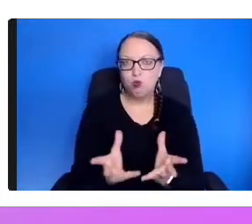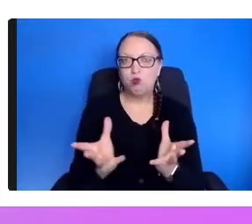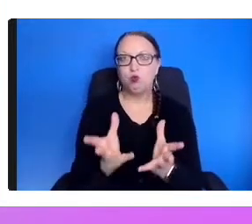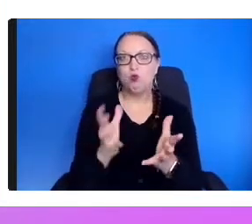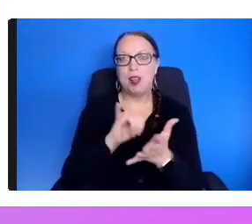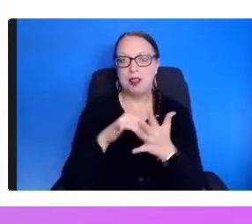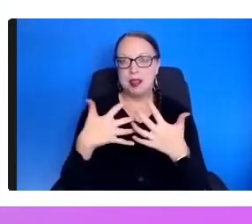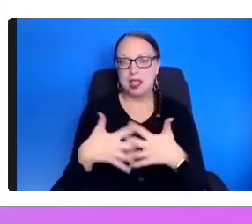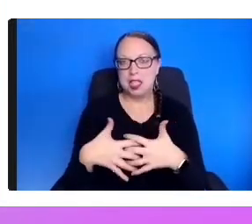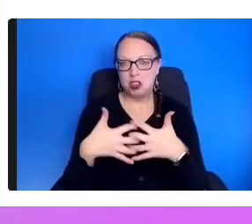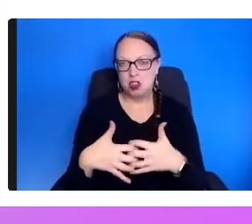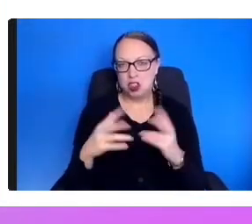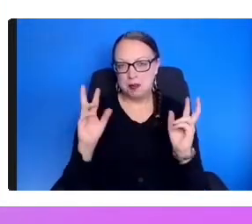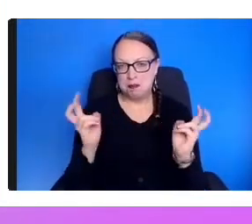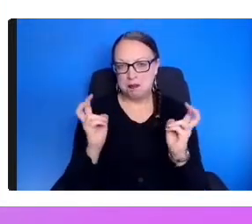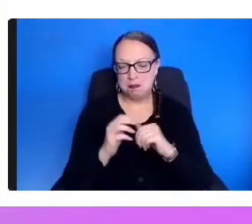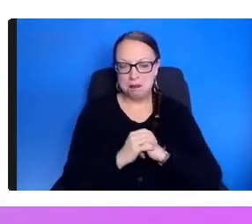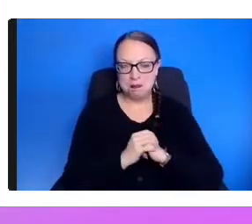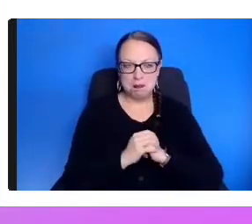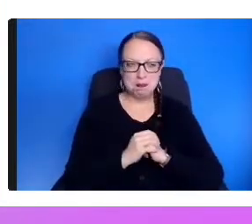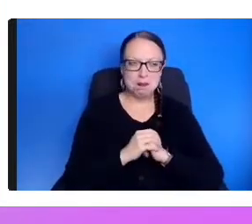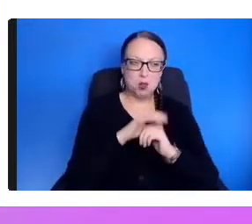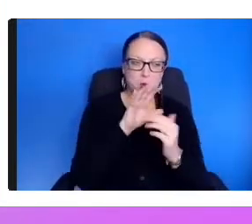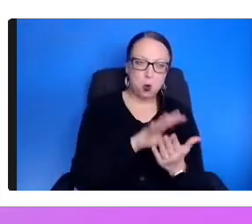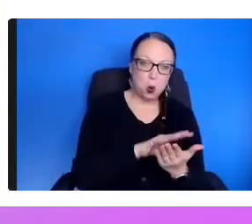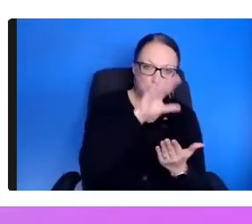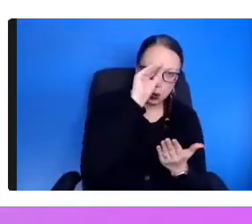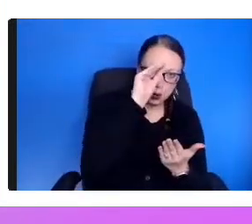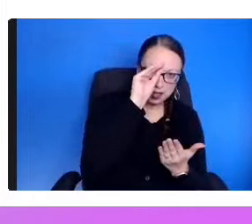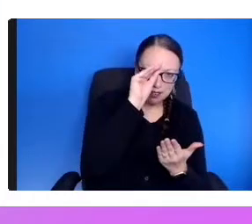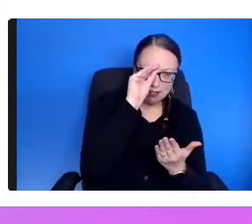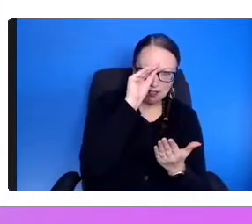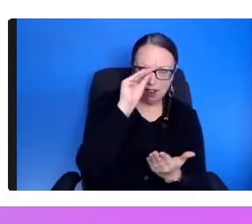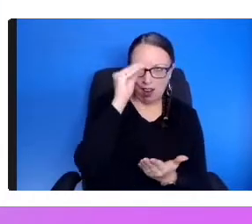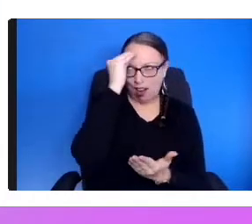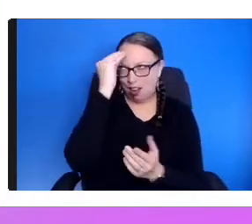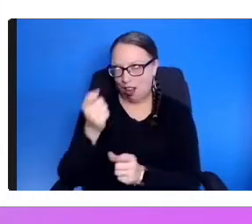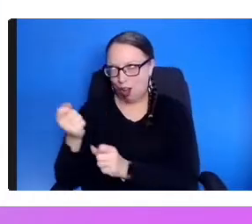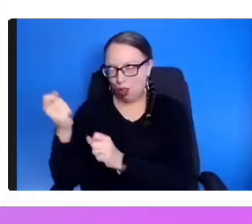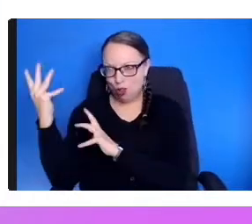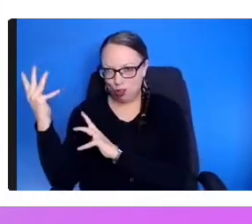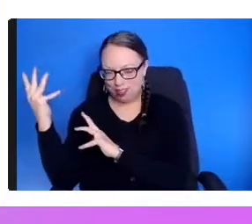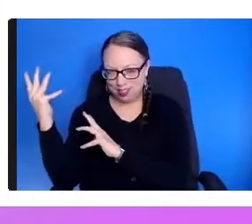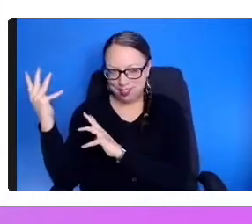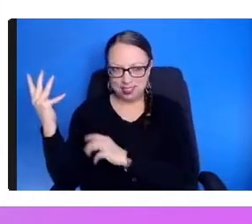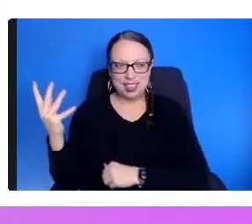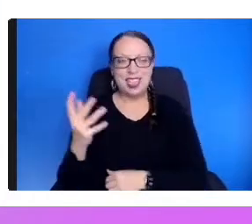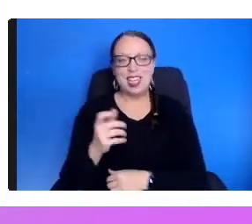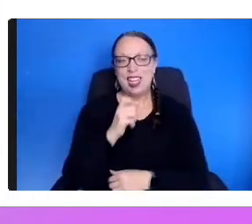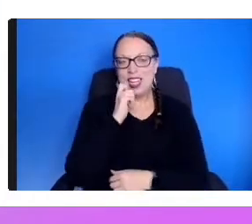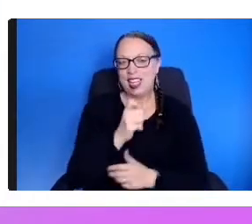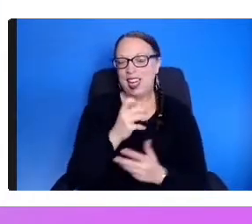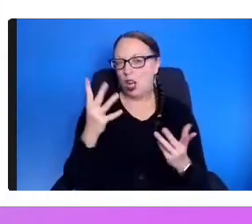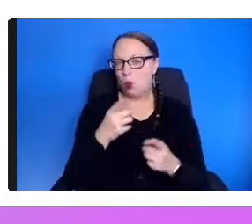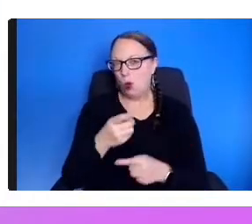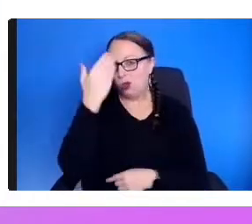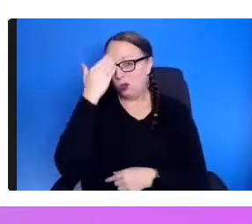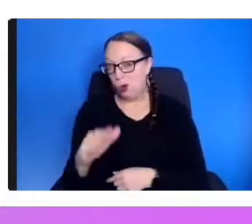So to learning and unlearning I love this mark Twain quote you'll see I quite like quotes, "It ain't what you don't know that gets in you gets you in trouble